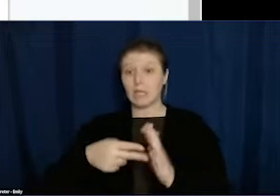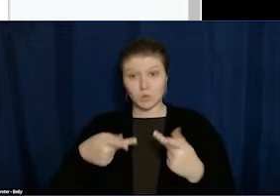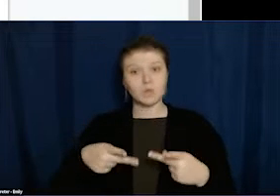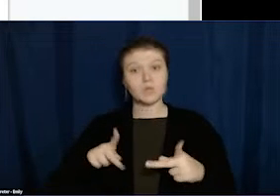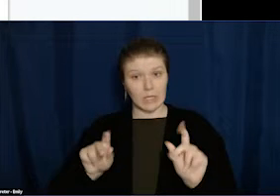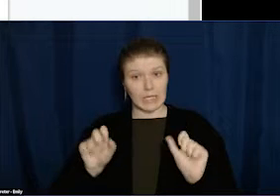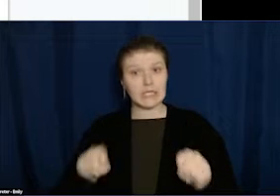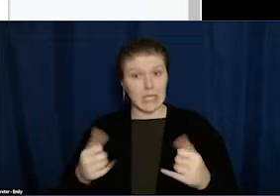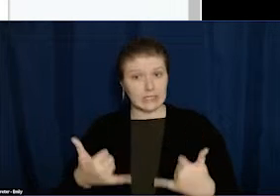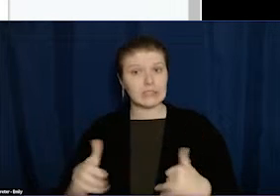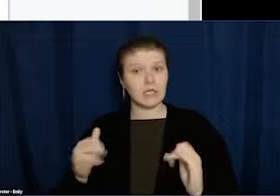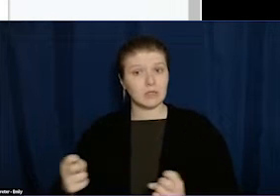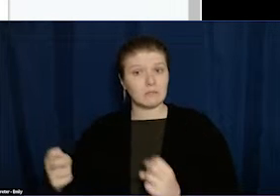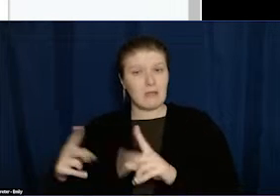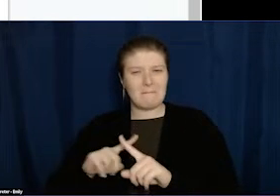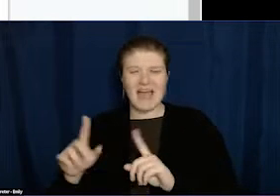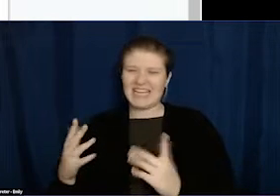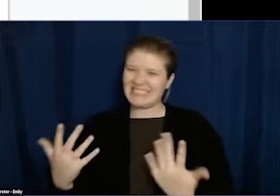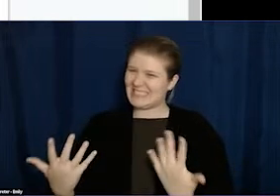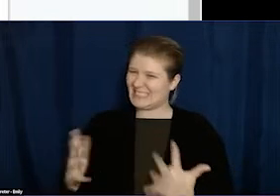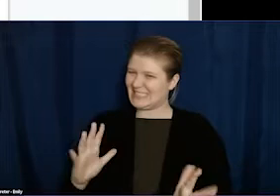But it's letting you know there's a problem that you may want to take a second look at.